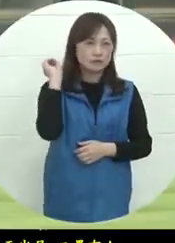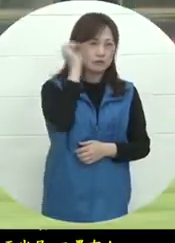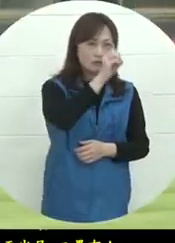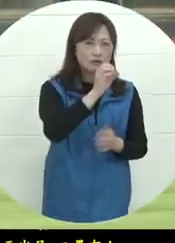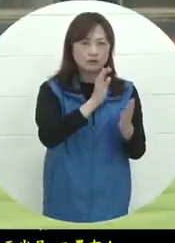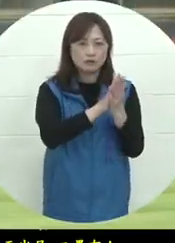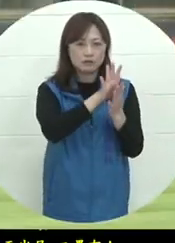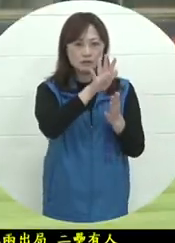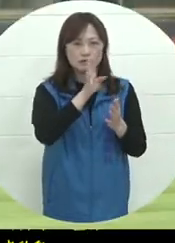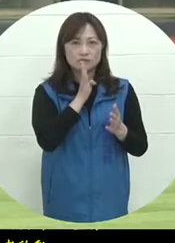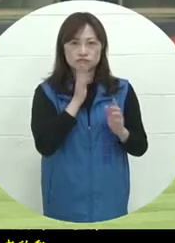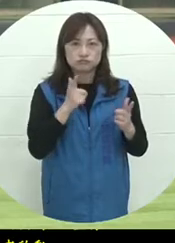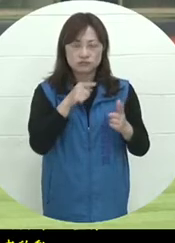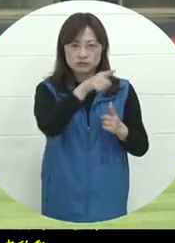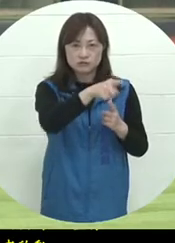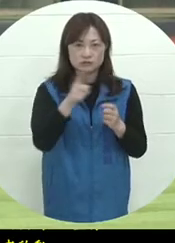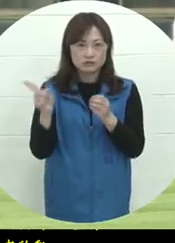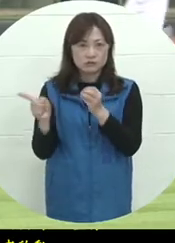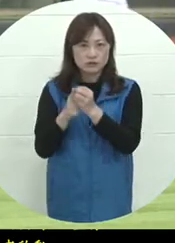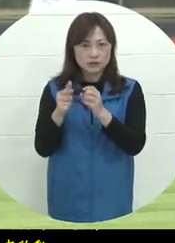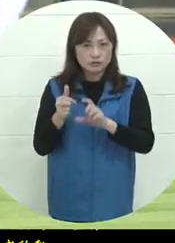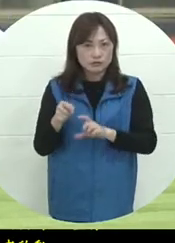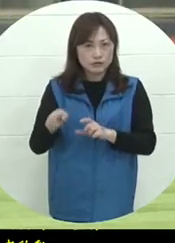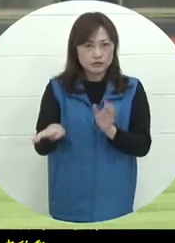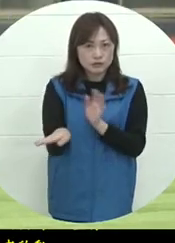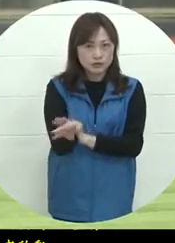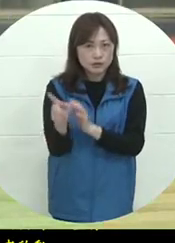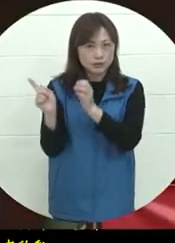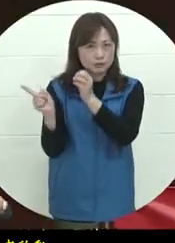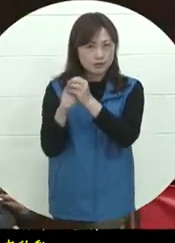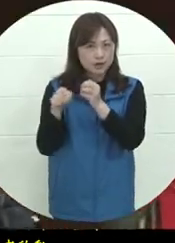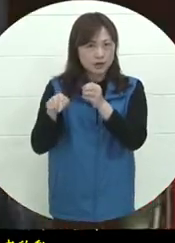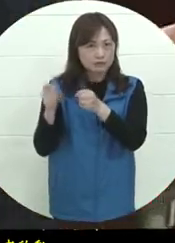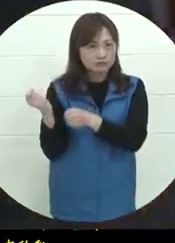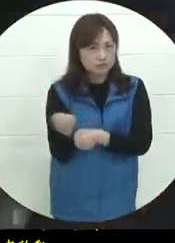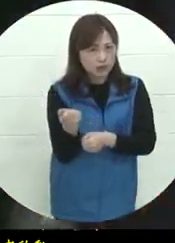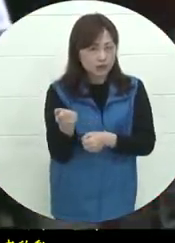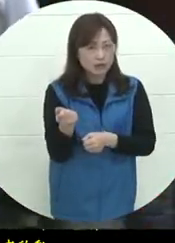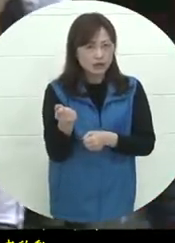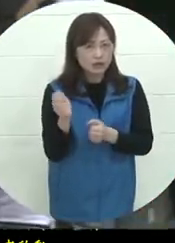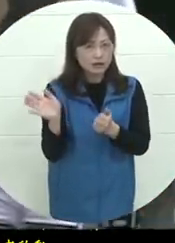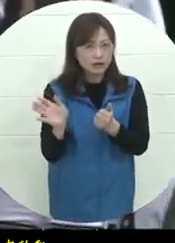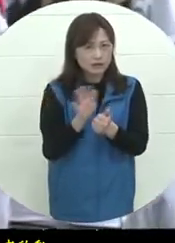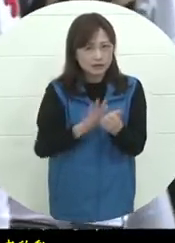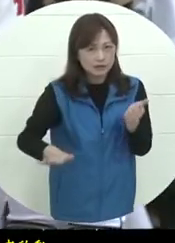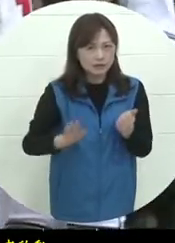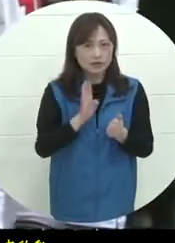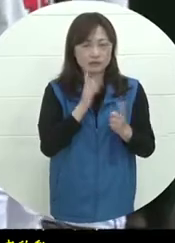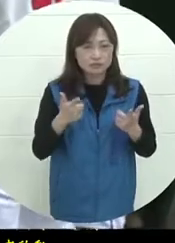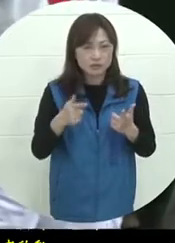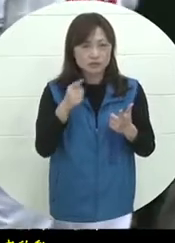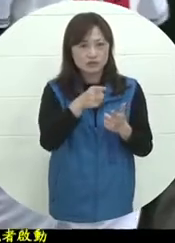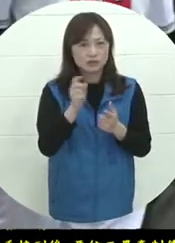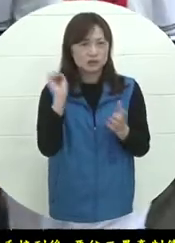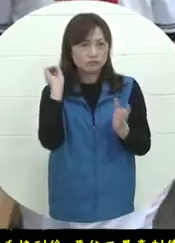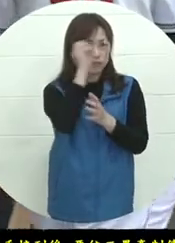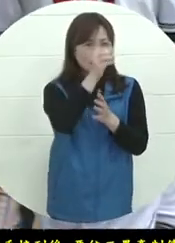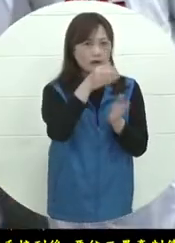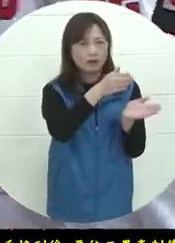, the strike zone is hit by the right-handed batter. One impact, wow, it seems that the ball was completely missed as soon as the shot was released . Of course, it was also a bad ball,